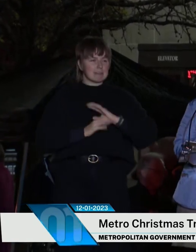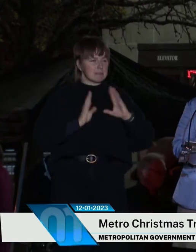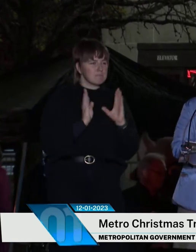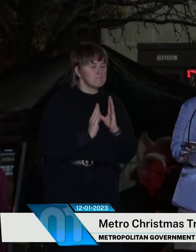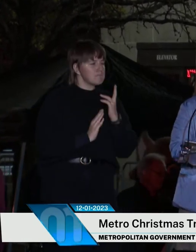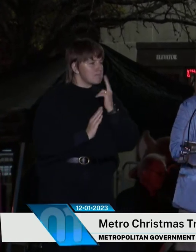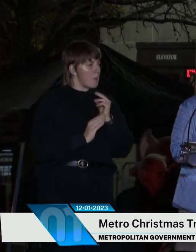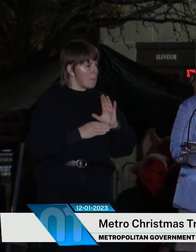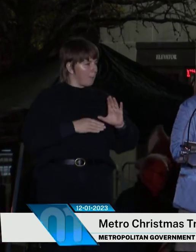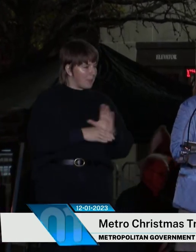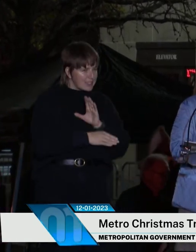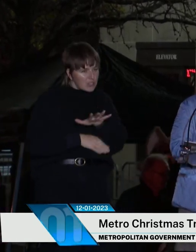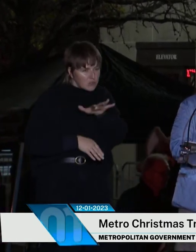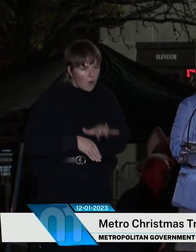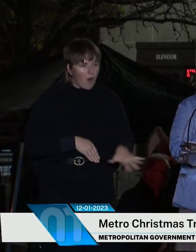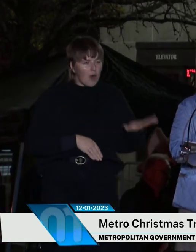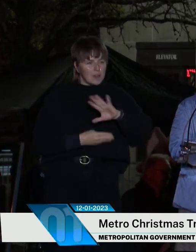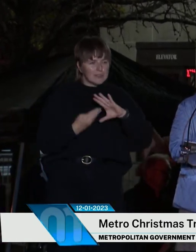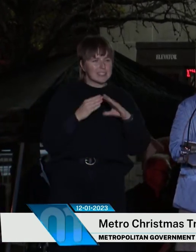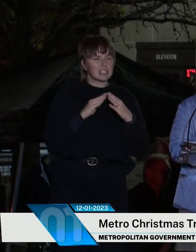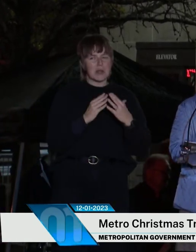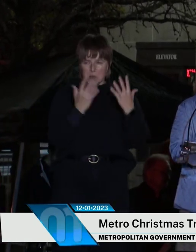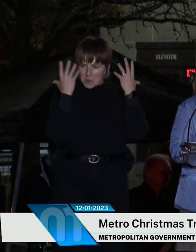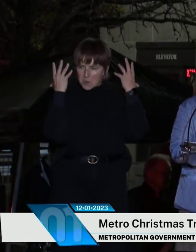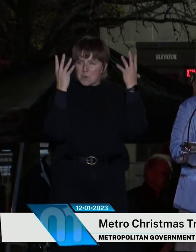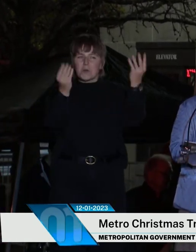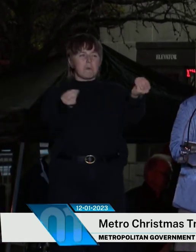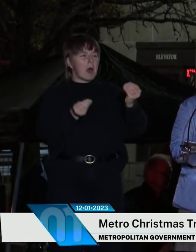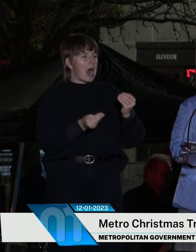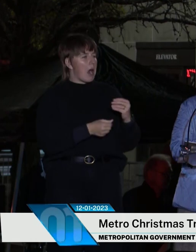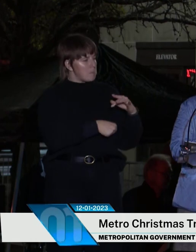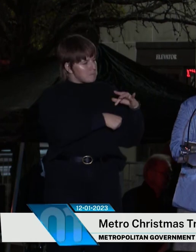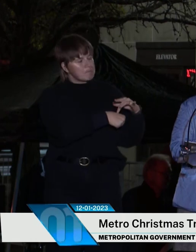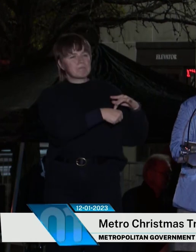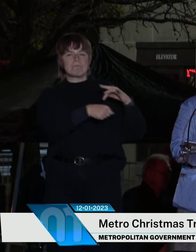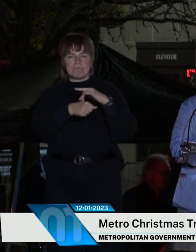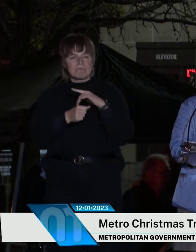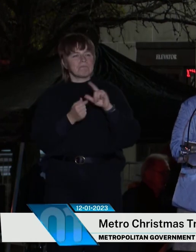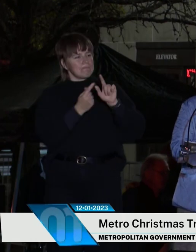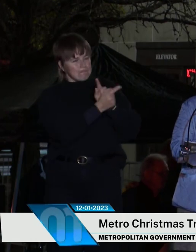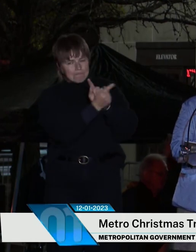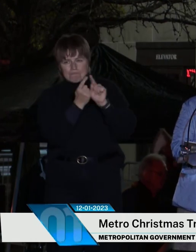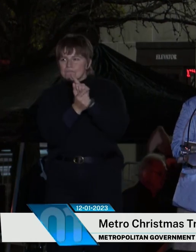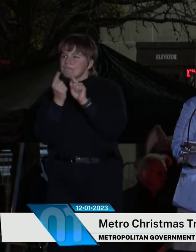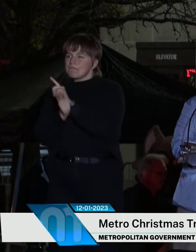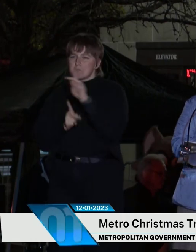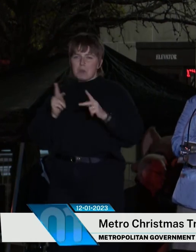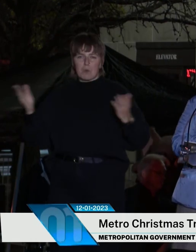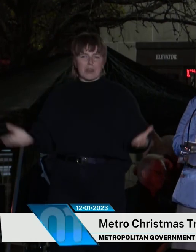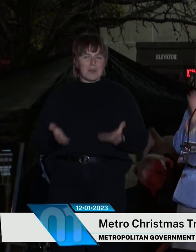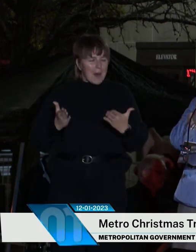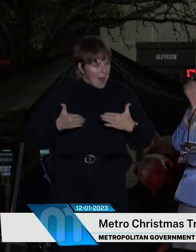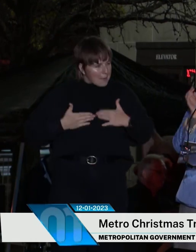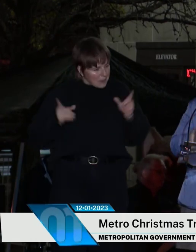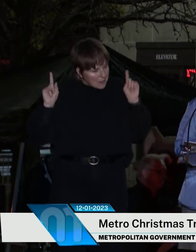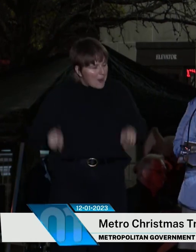IN OUR NEIGHBORHOODS AND WITH OUR SMALL BUSINESSES. ALL OVER THE CITY. SO GET OUT THERE